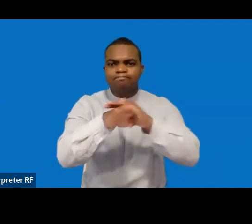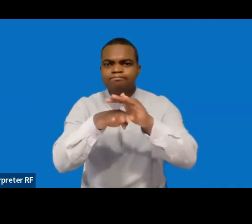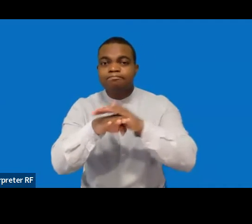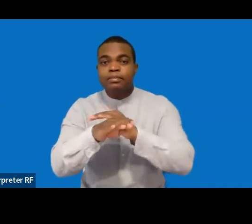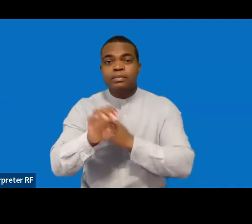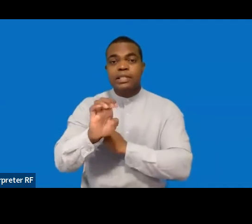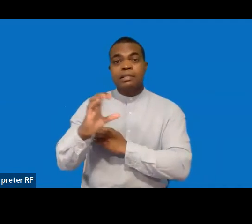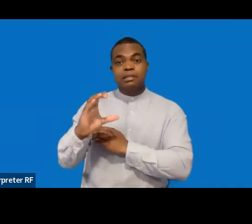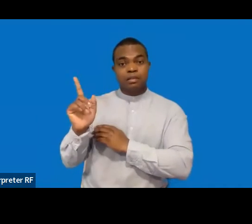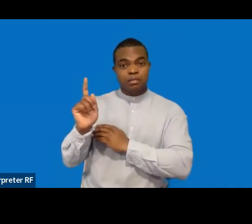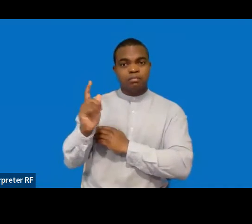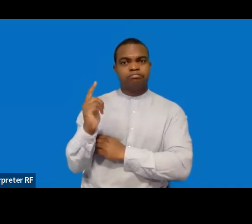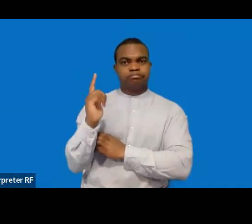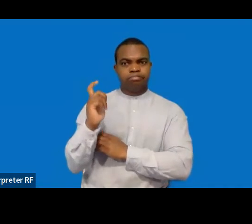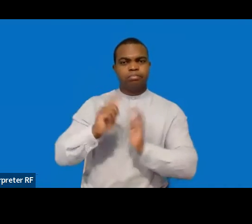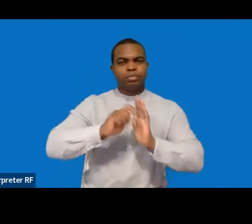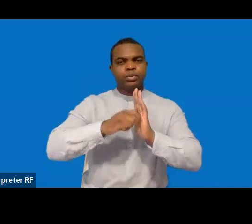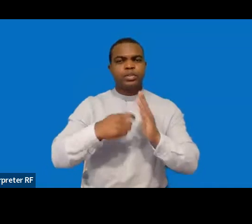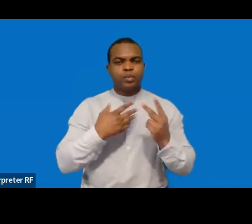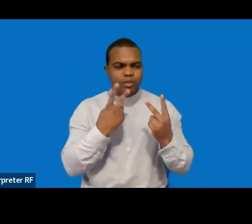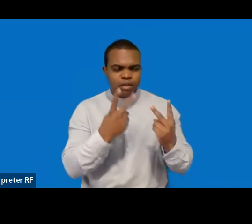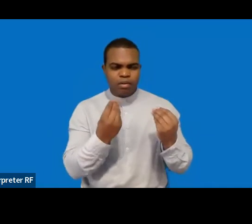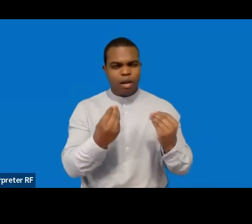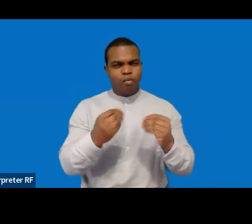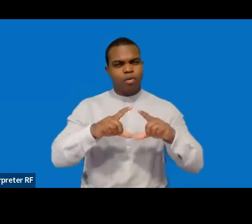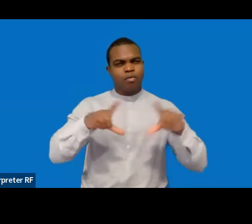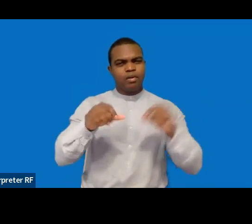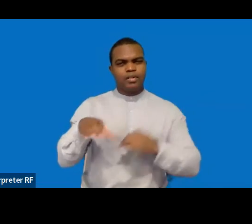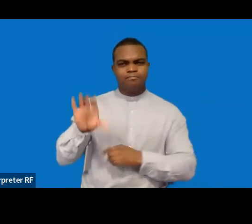but the scope and funding were limited.